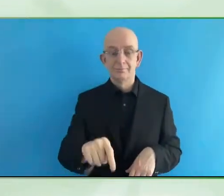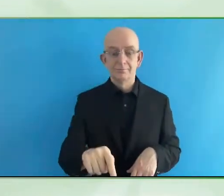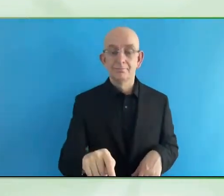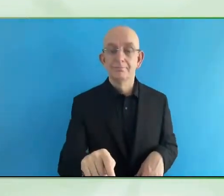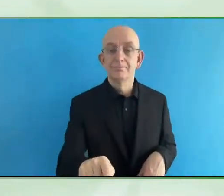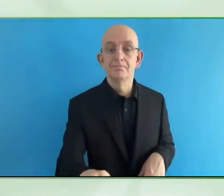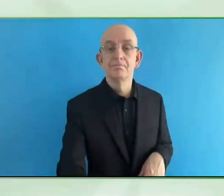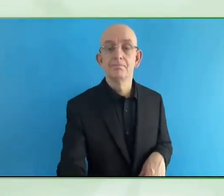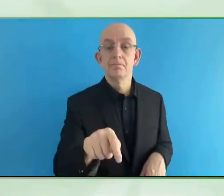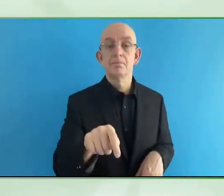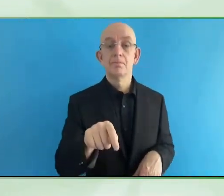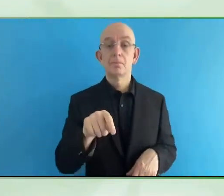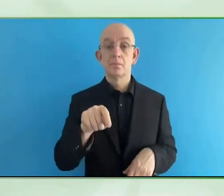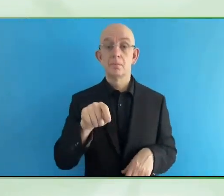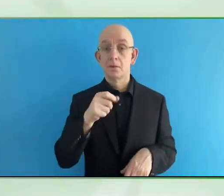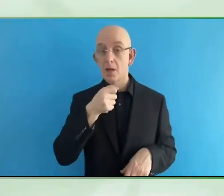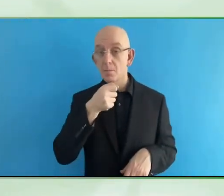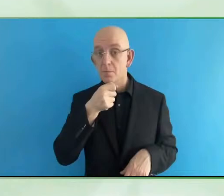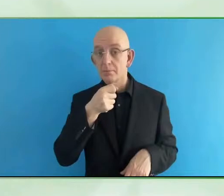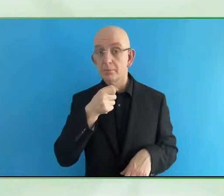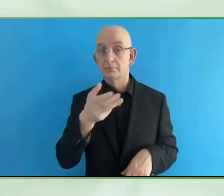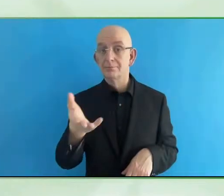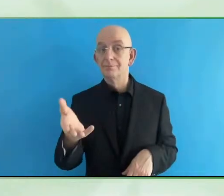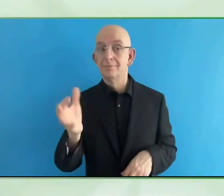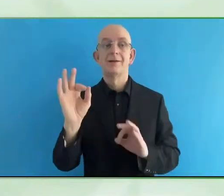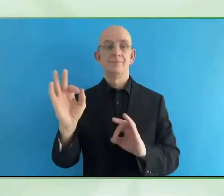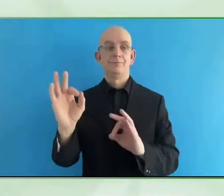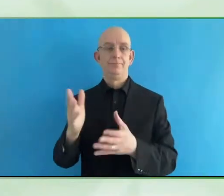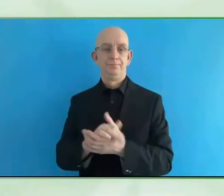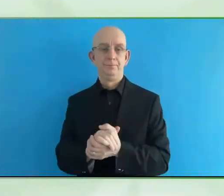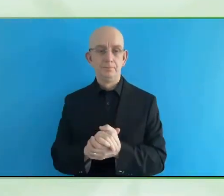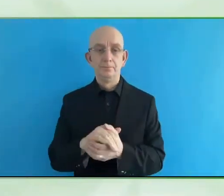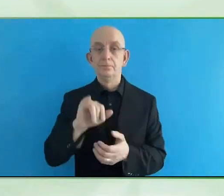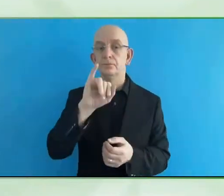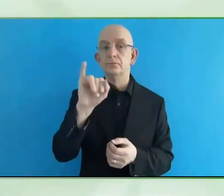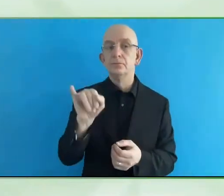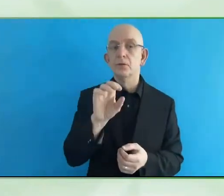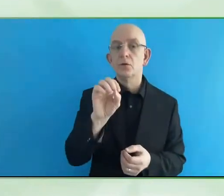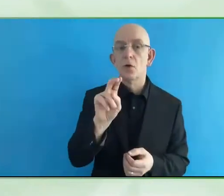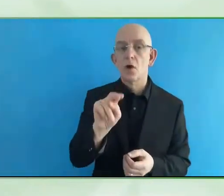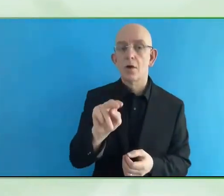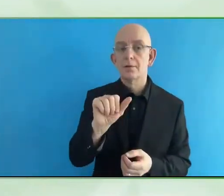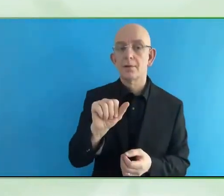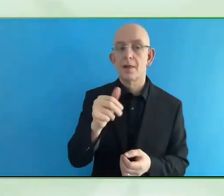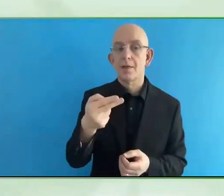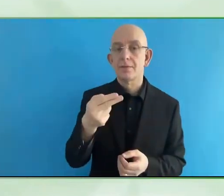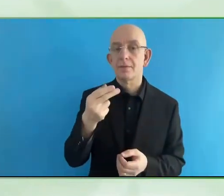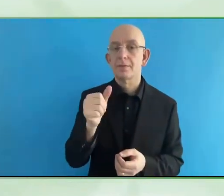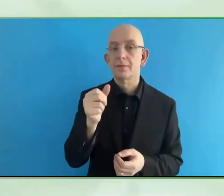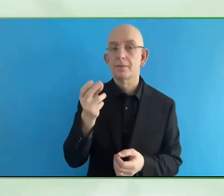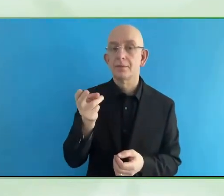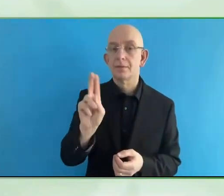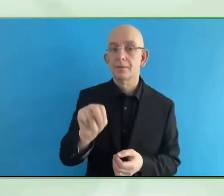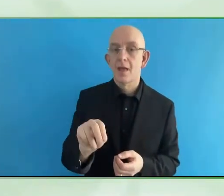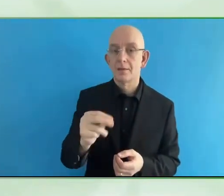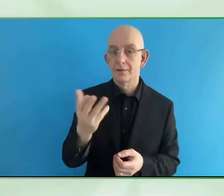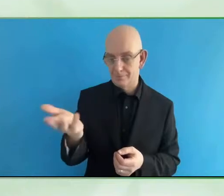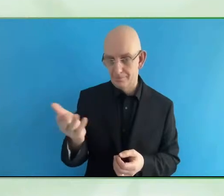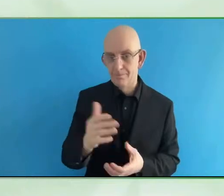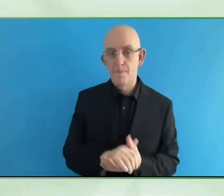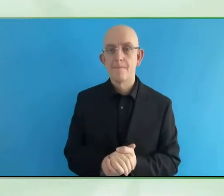Just a thought, I'm going to bring you back 20 years ago when I started to do